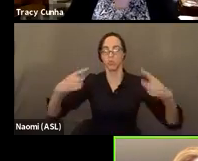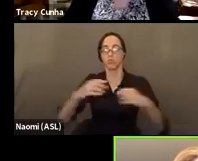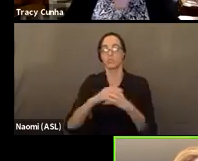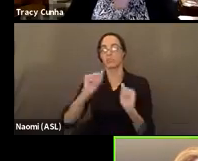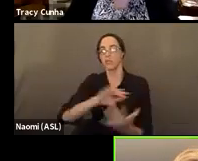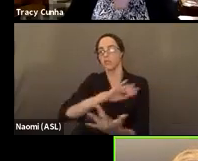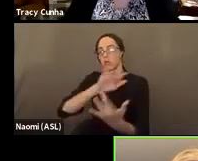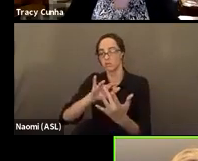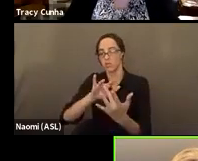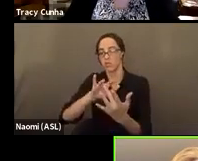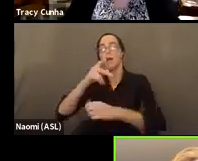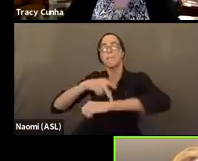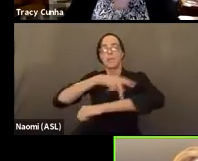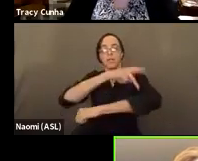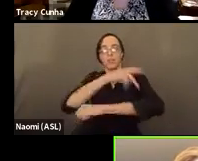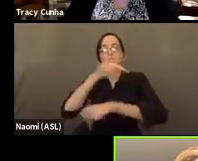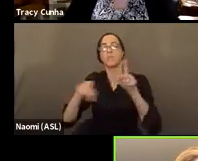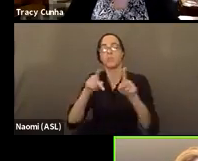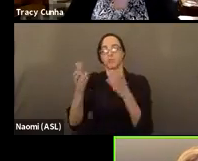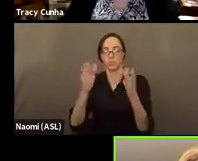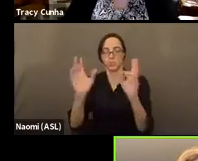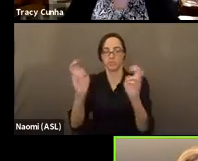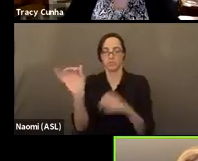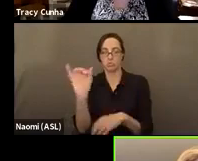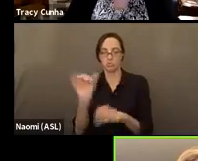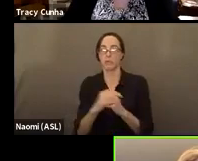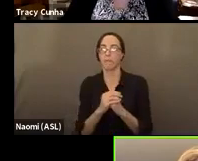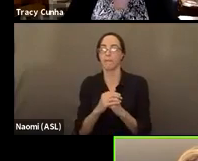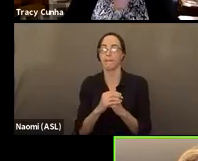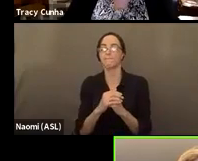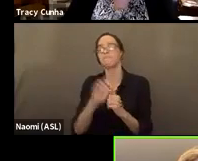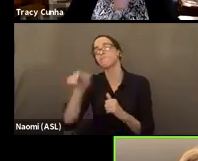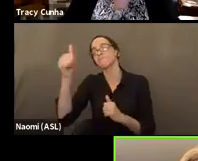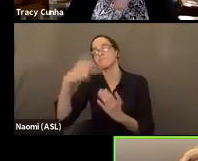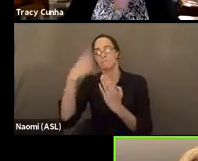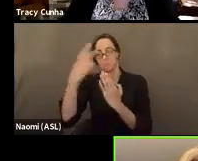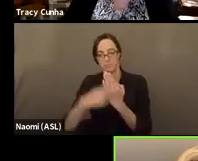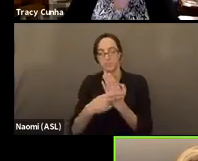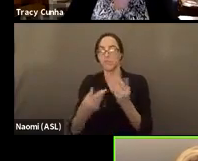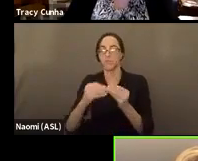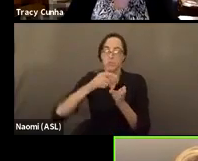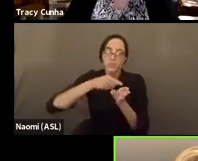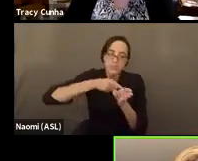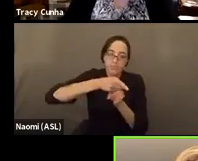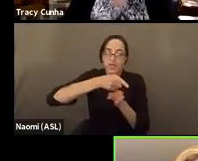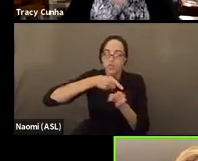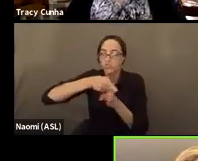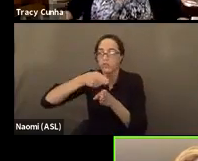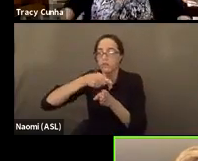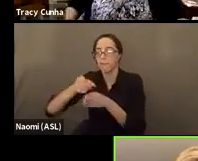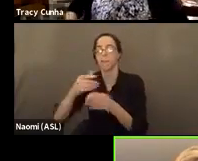there are other meals programs too that are more specialized and we have the redwood food bank also